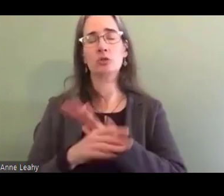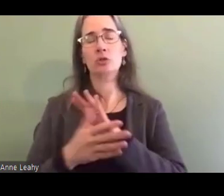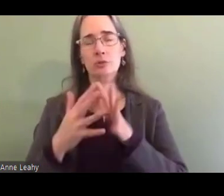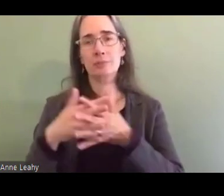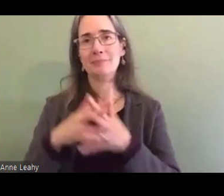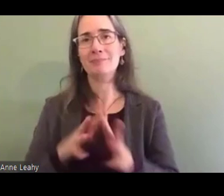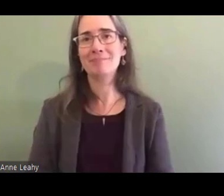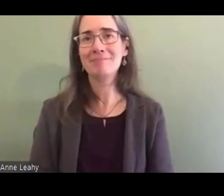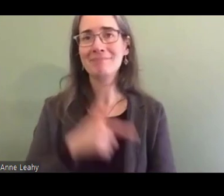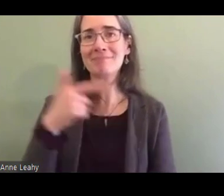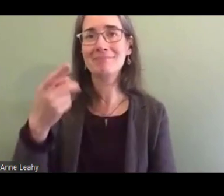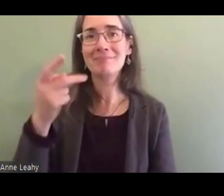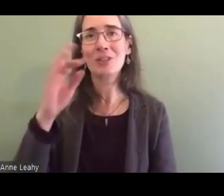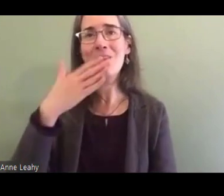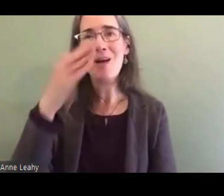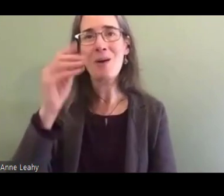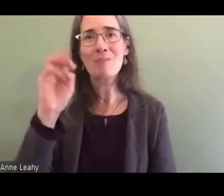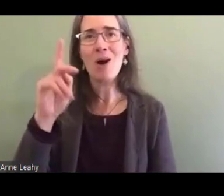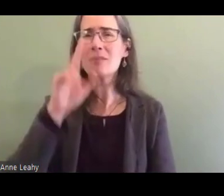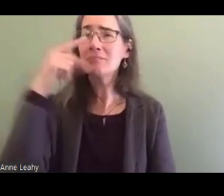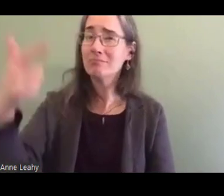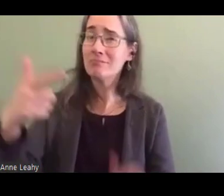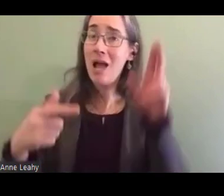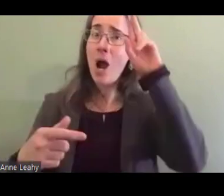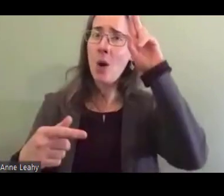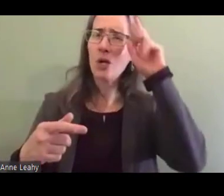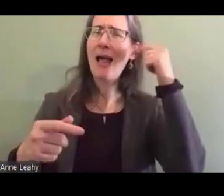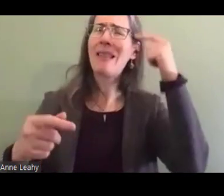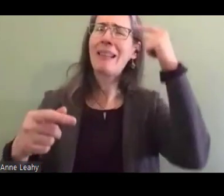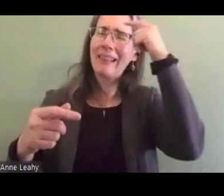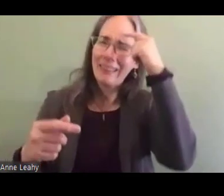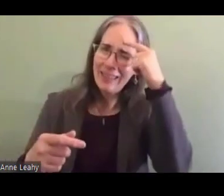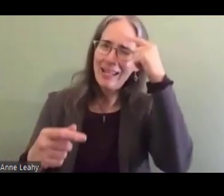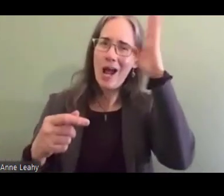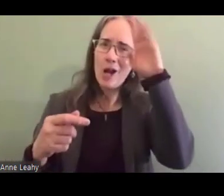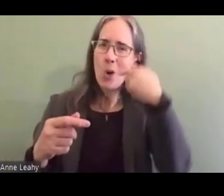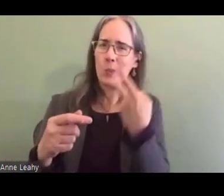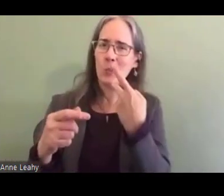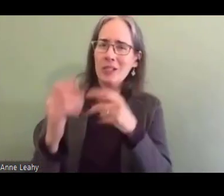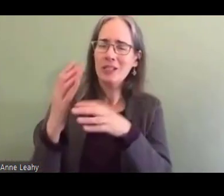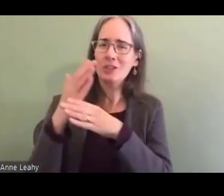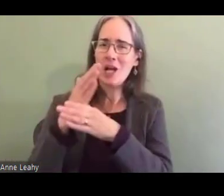Peter Blanck, BBI-Syracuse University: Thank you Mark. Howard I think I know we share a common mentor.